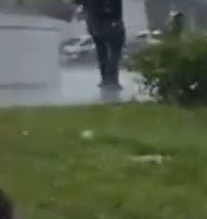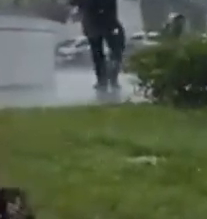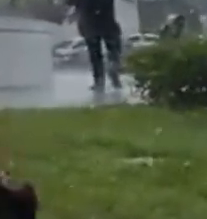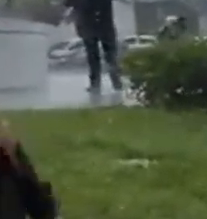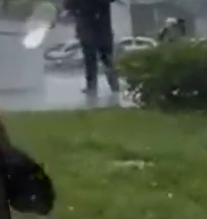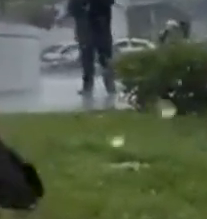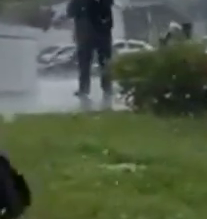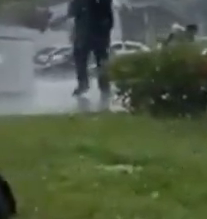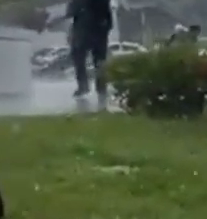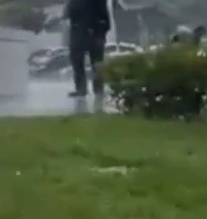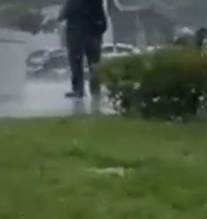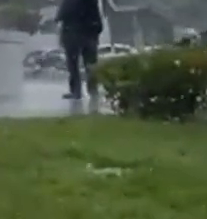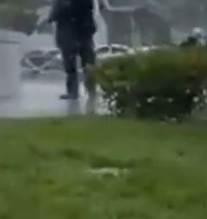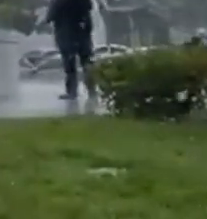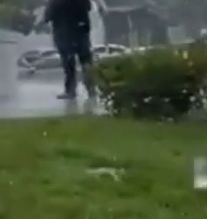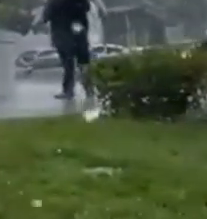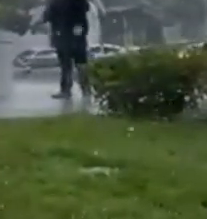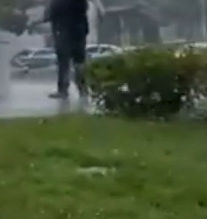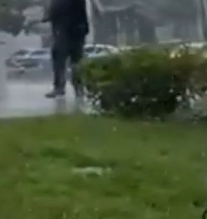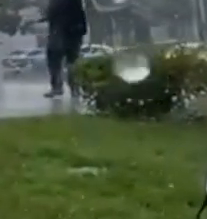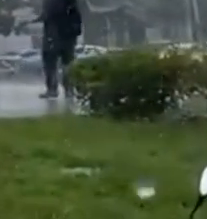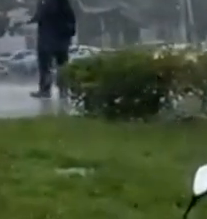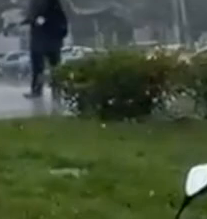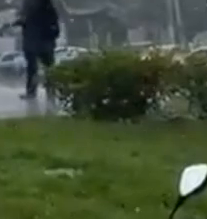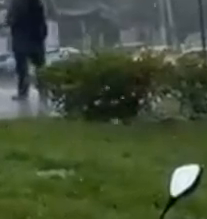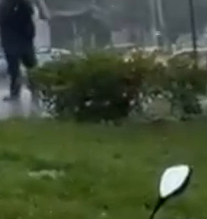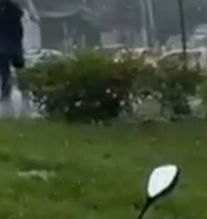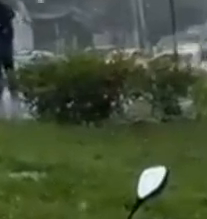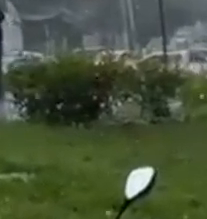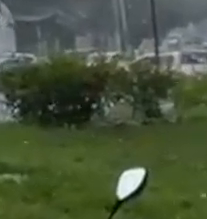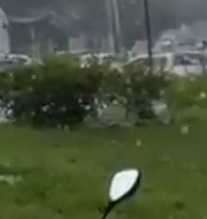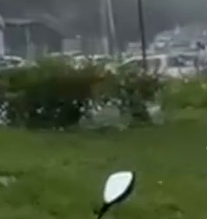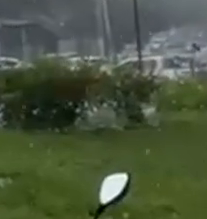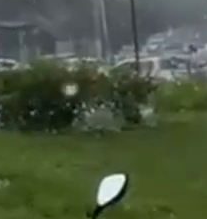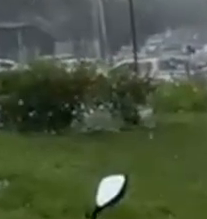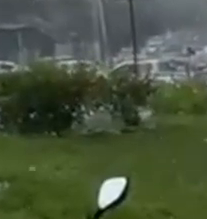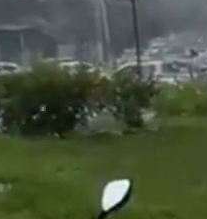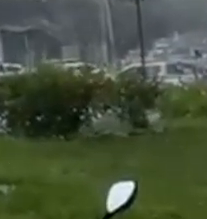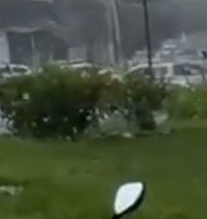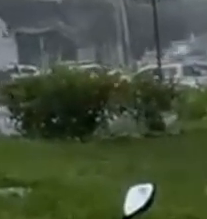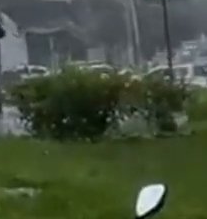videos where the water tanks are , they throw gas at them tear, they beat them, people die demonstrating,